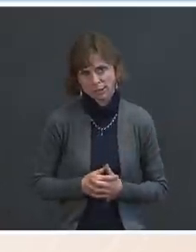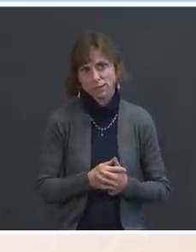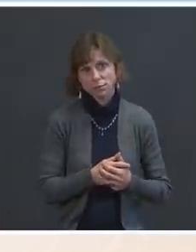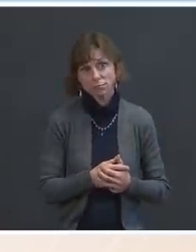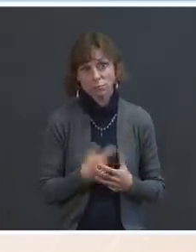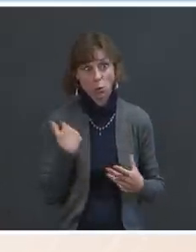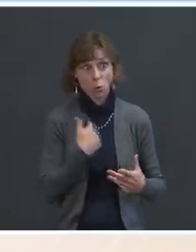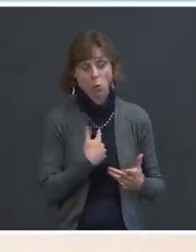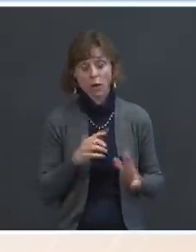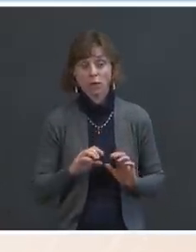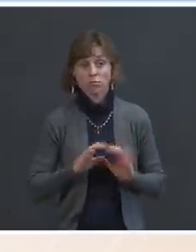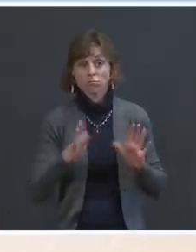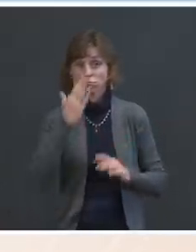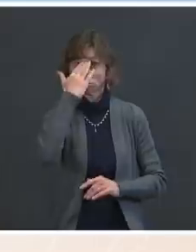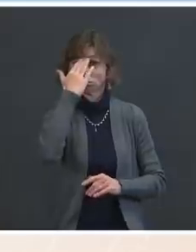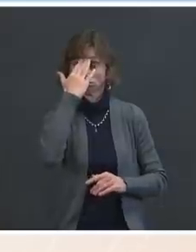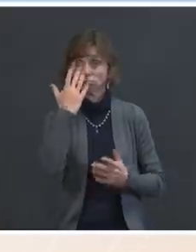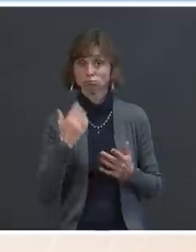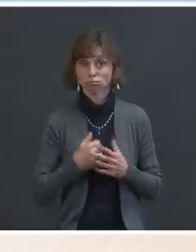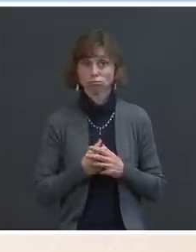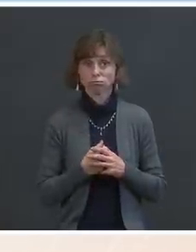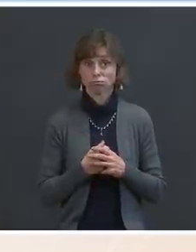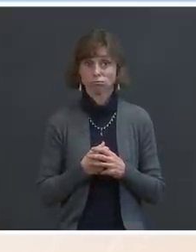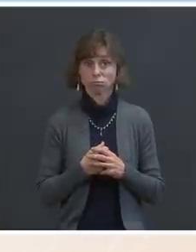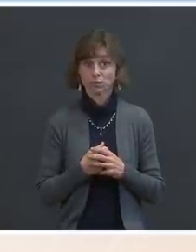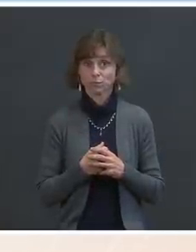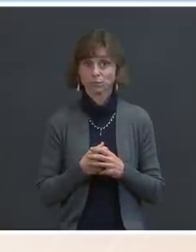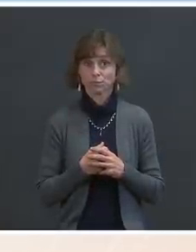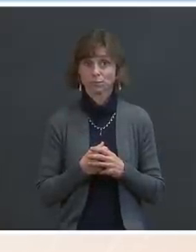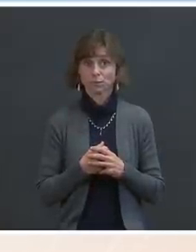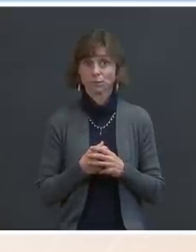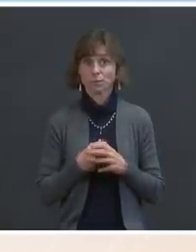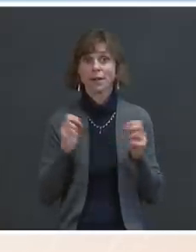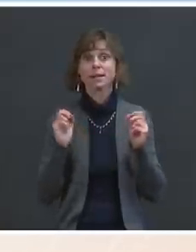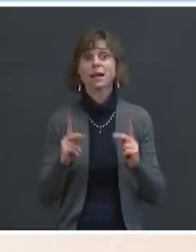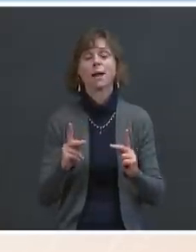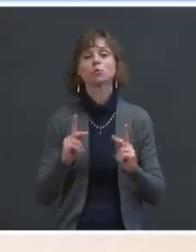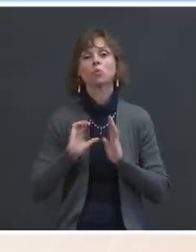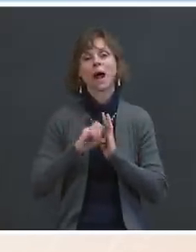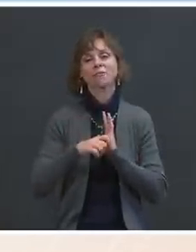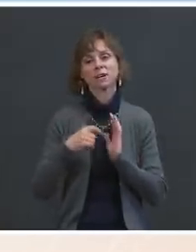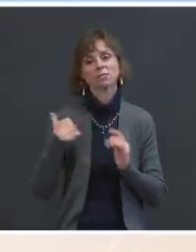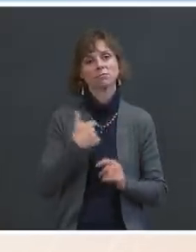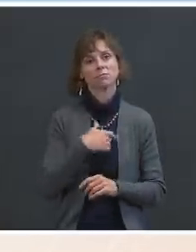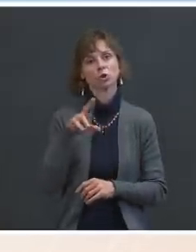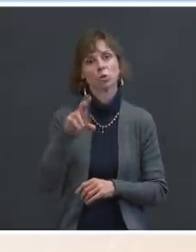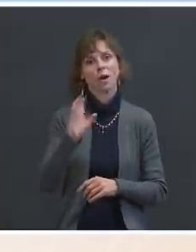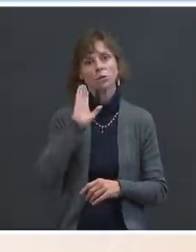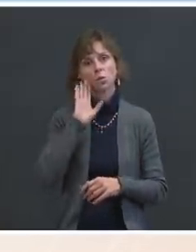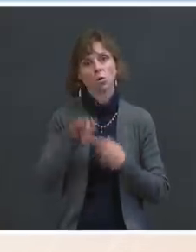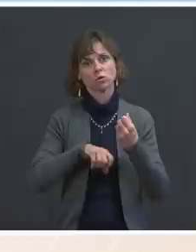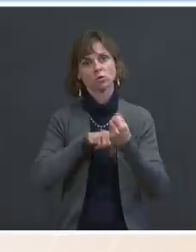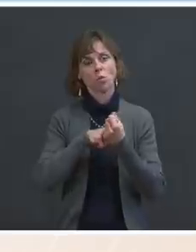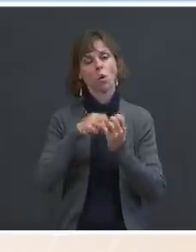The meeting also provides an opportunity to emphasize how the United States will stand up for the rules-based international system